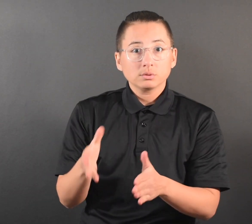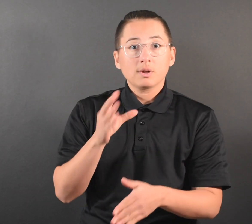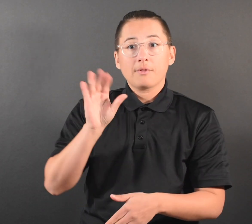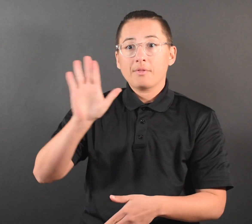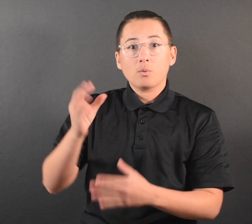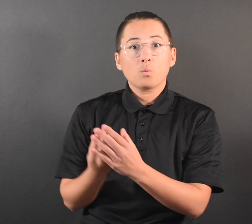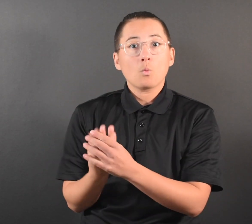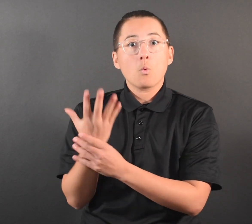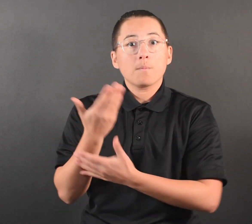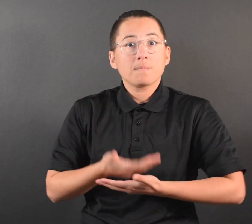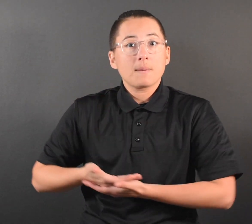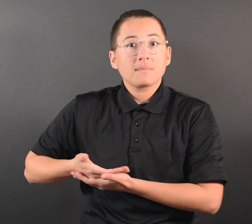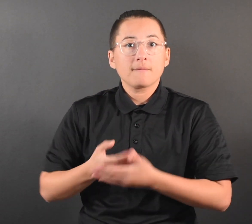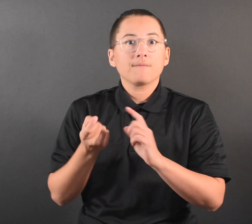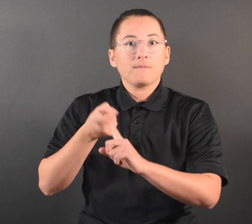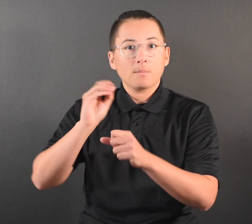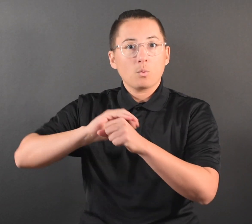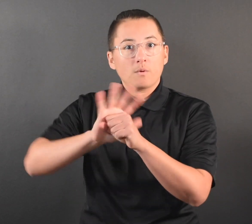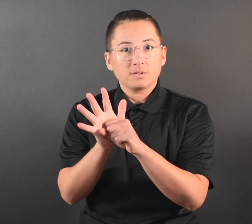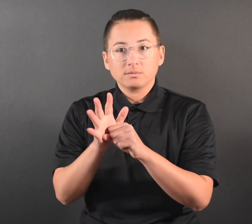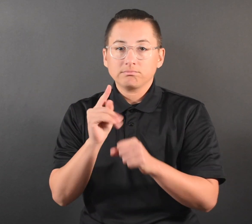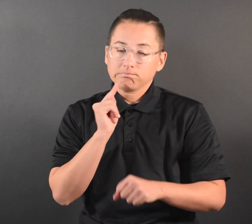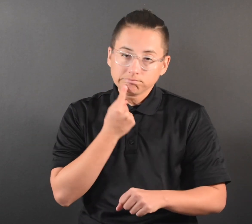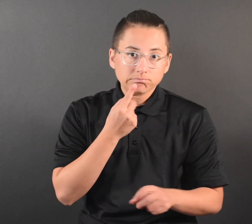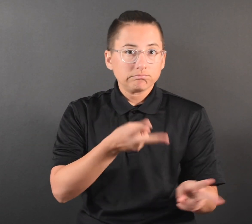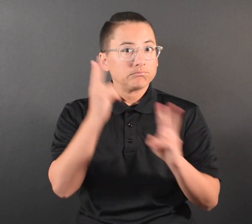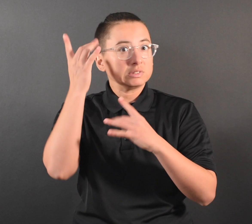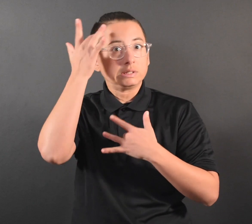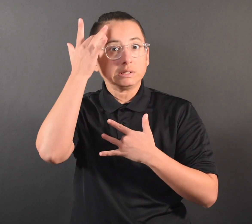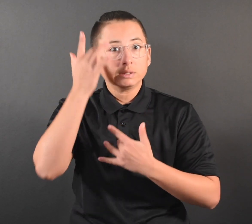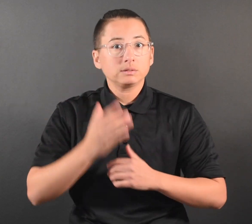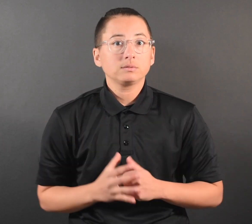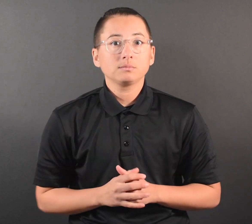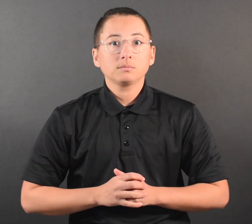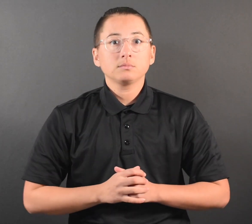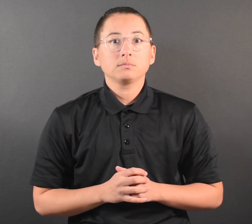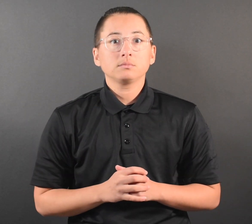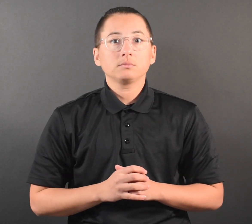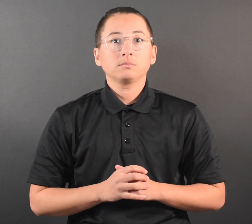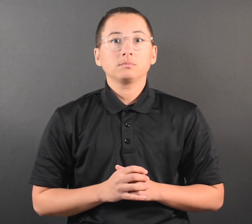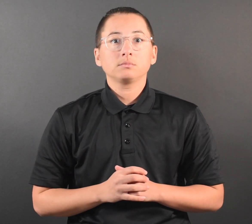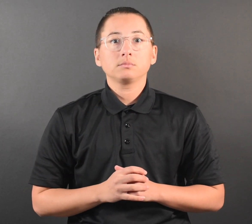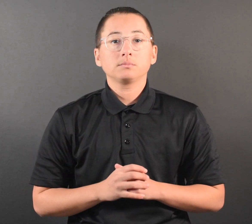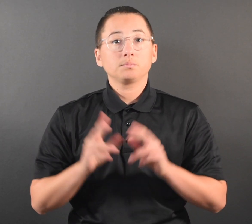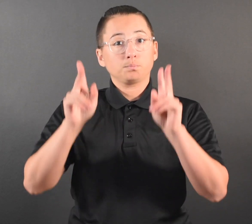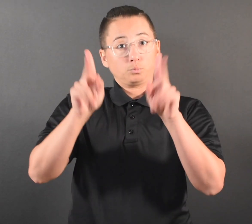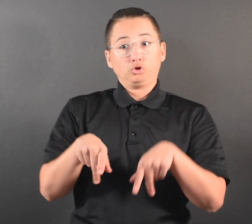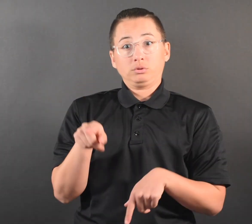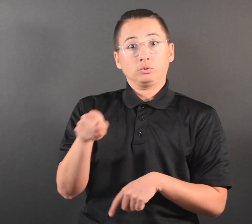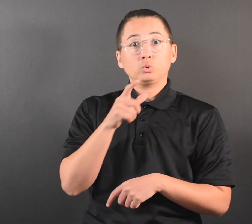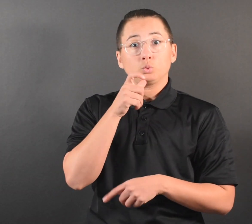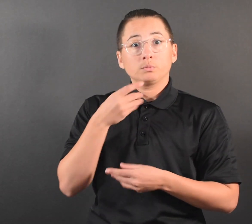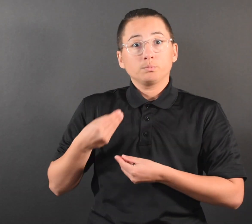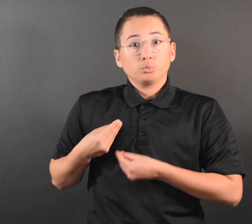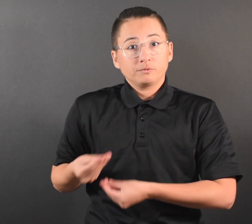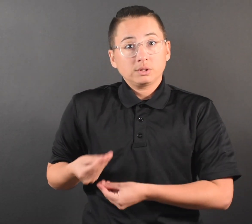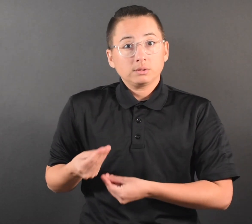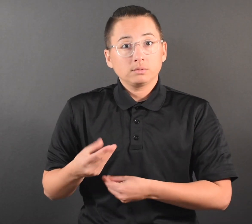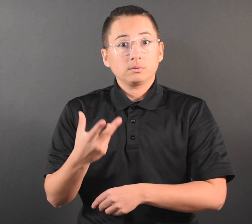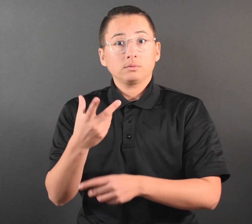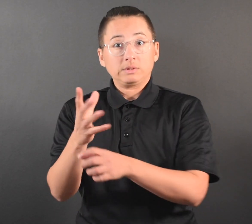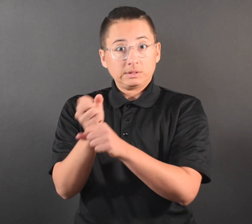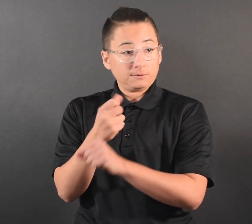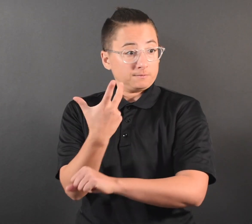growing baby from severe illness from COVID-19. • A person who is breastfeeding can get